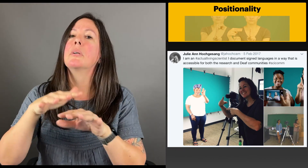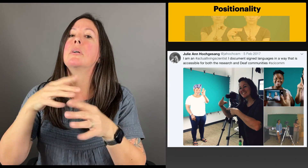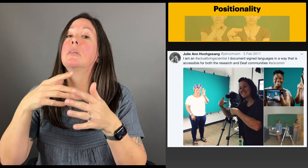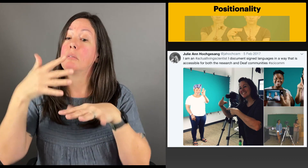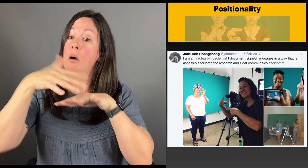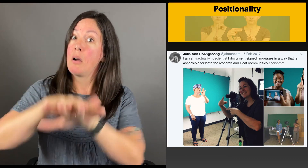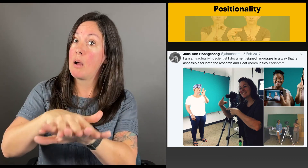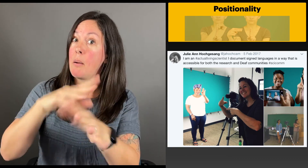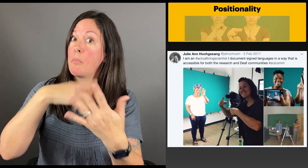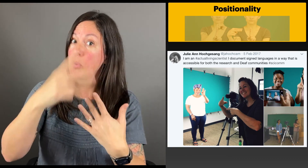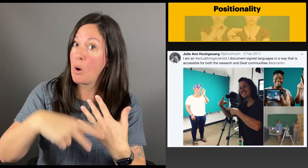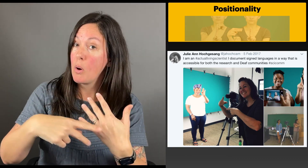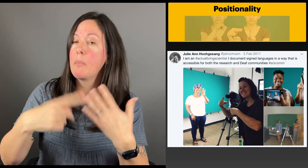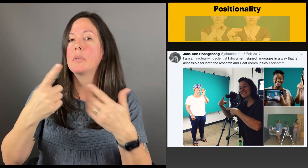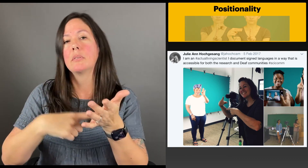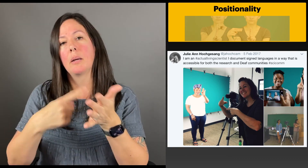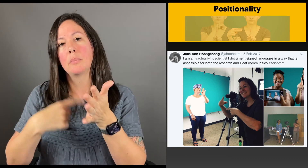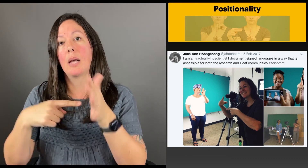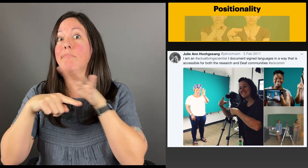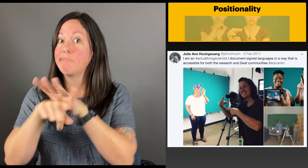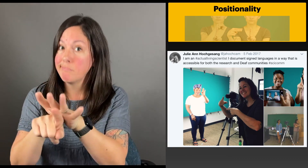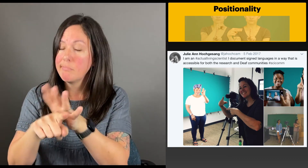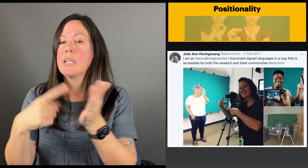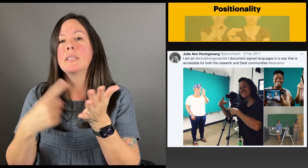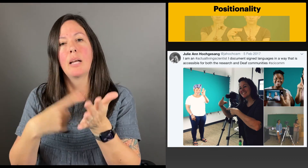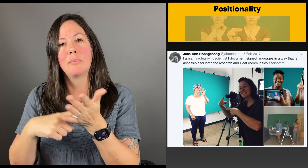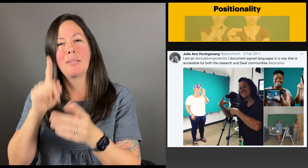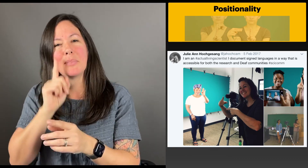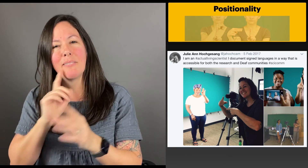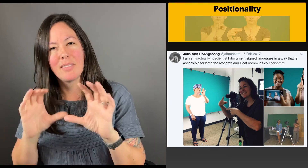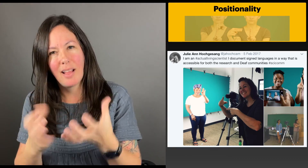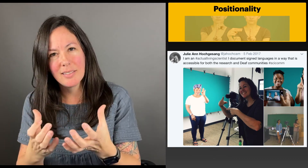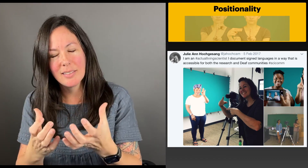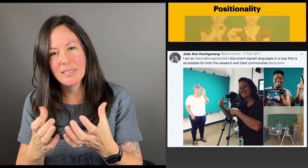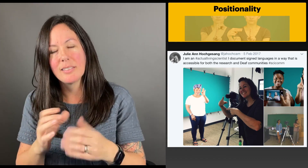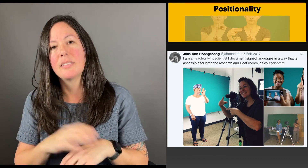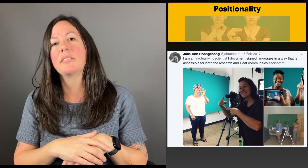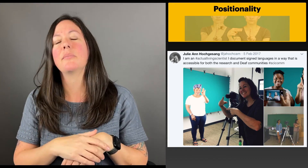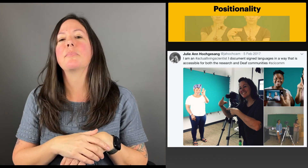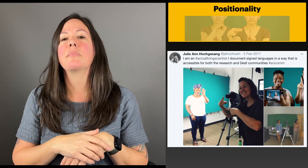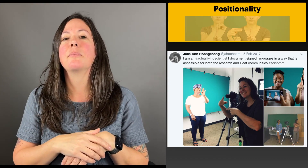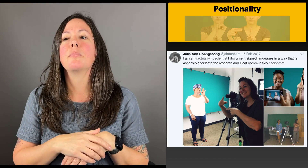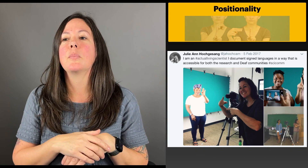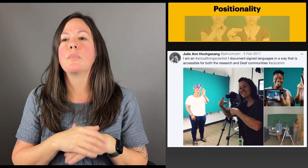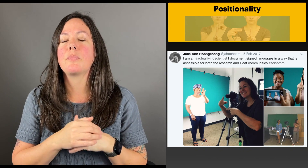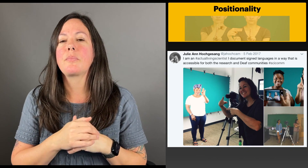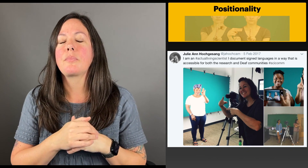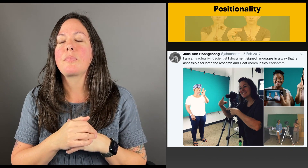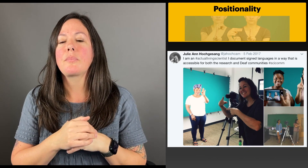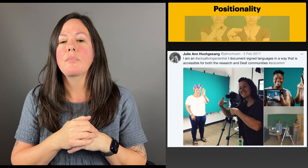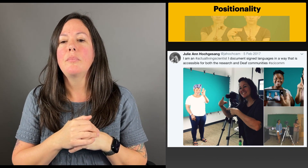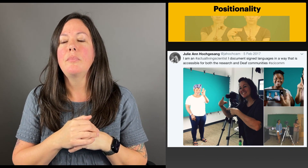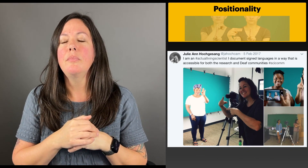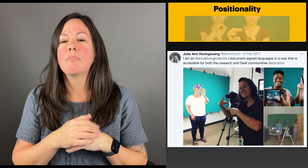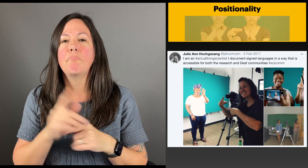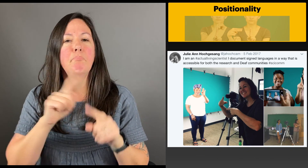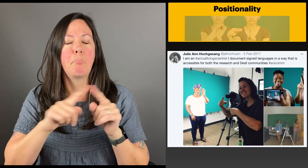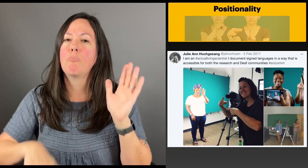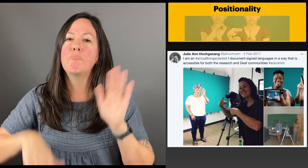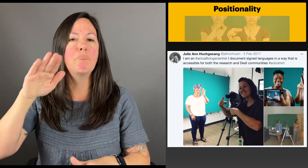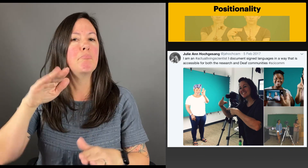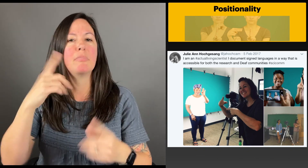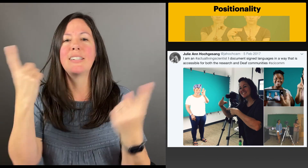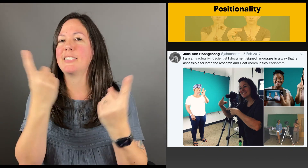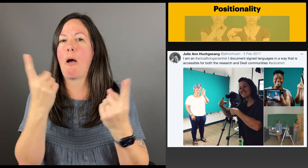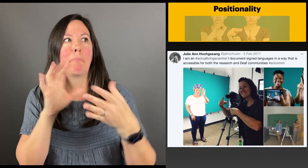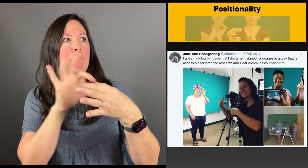I was mainstream, in a mainstream program. Sometimes I was alone with an interpreter. Sometimes I was with other deaf students.